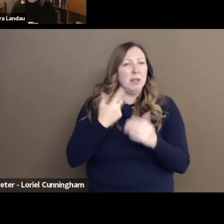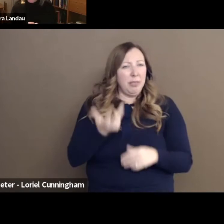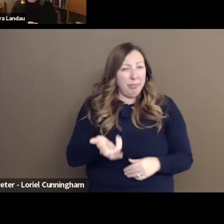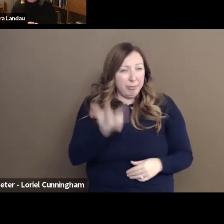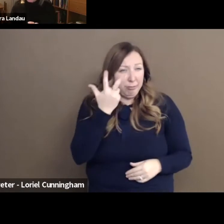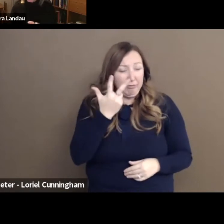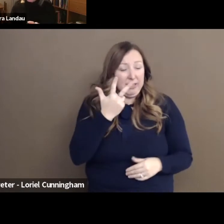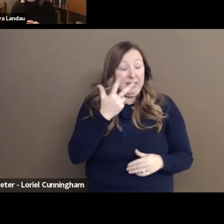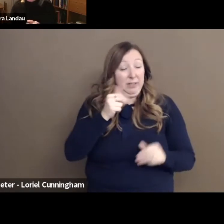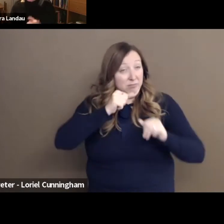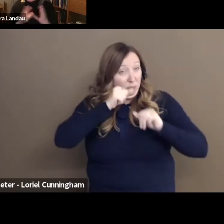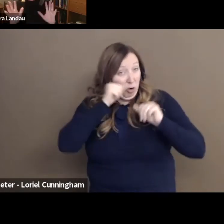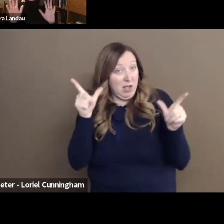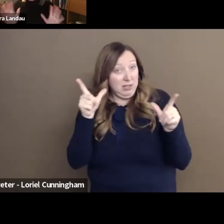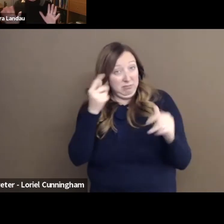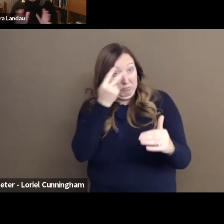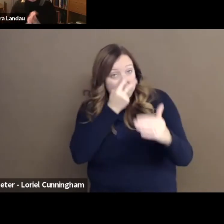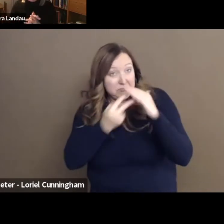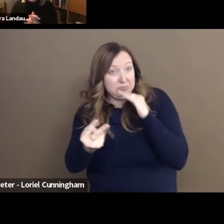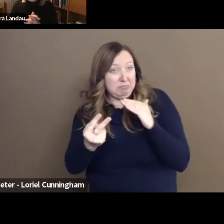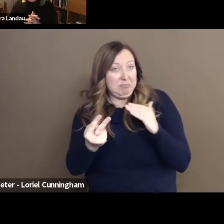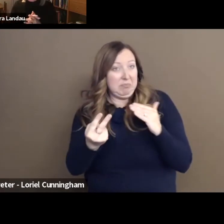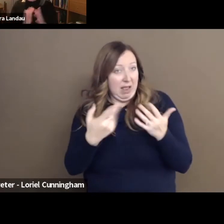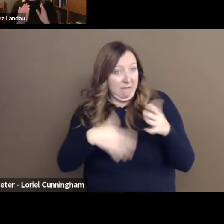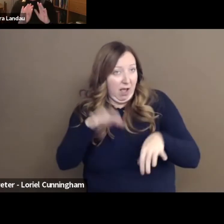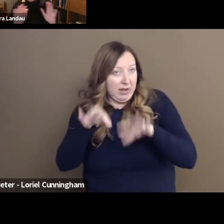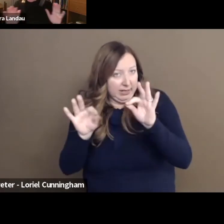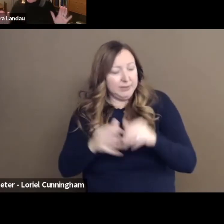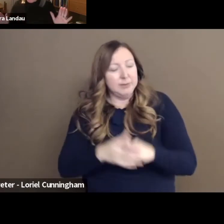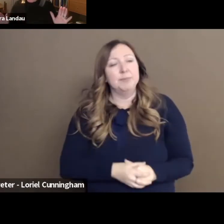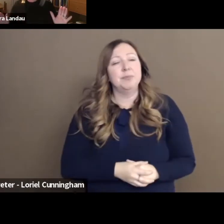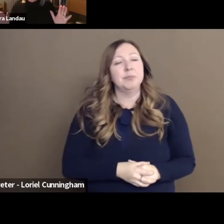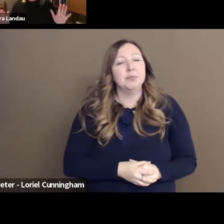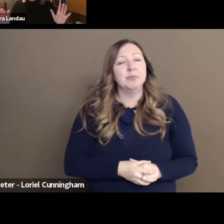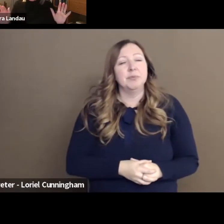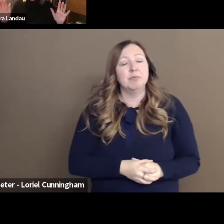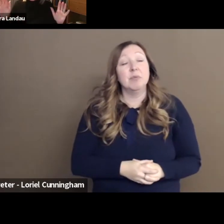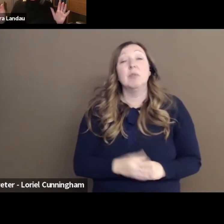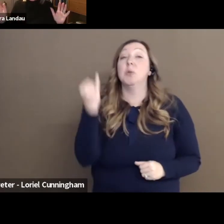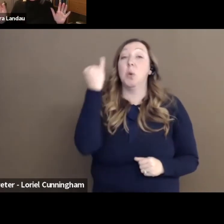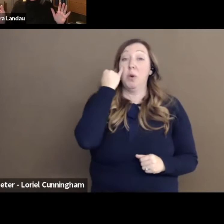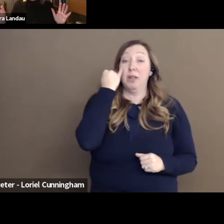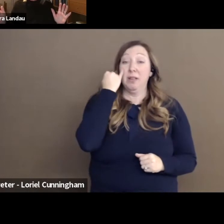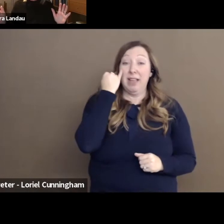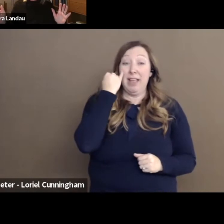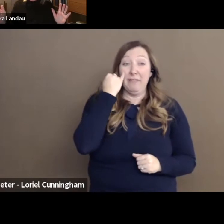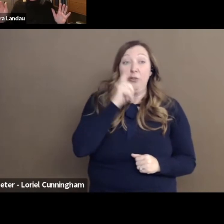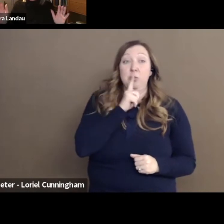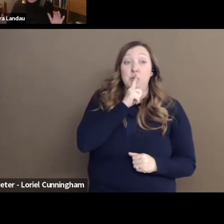findings if it's true that there's very slow development